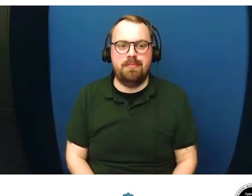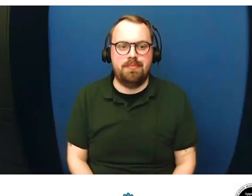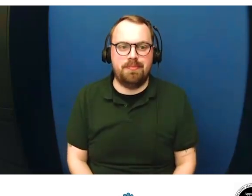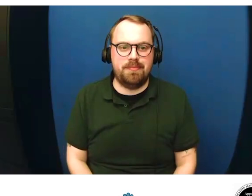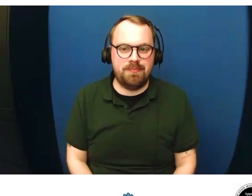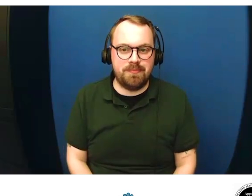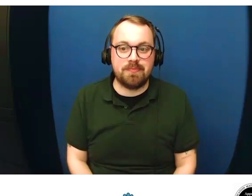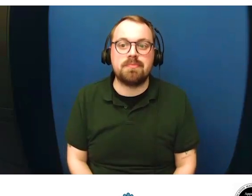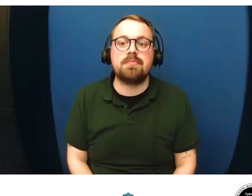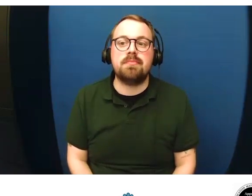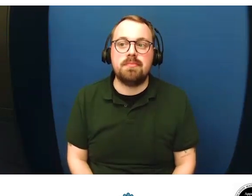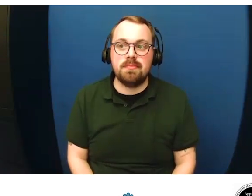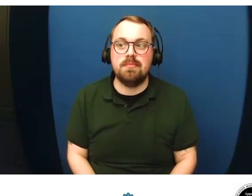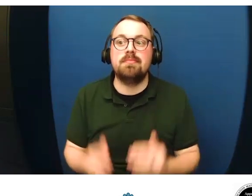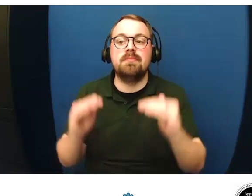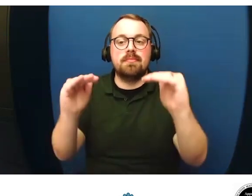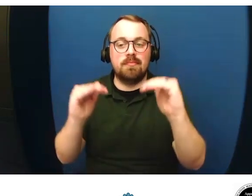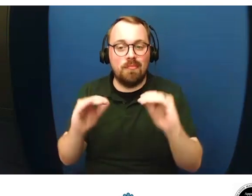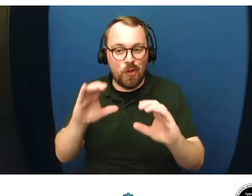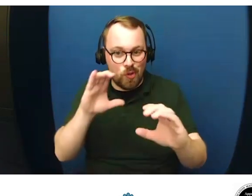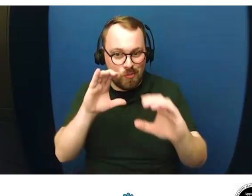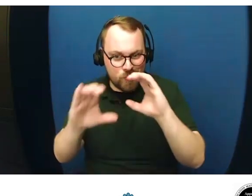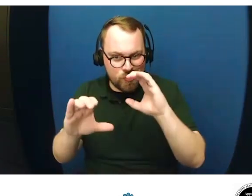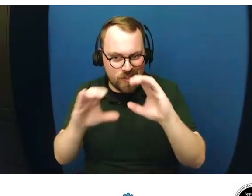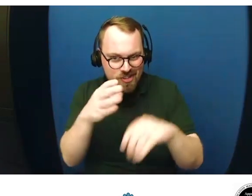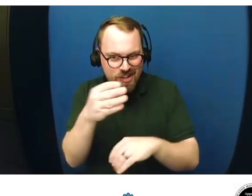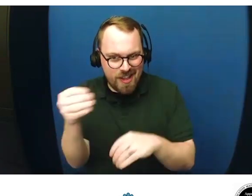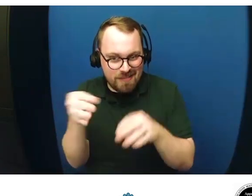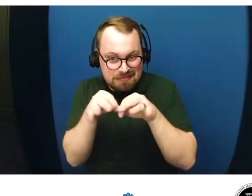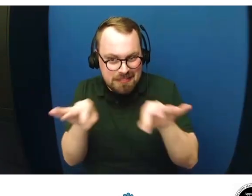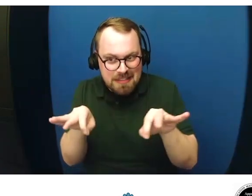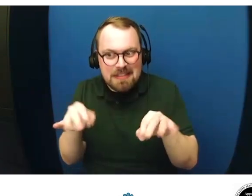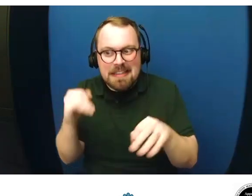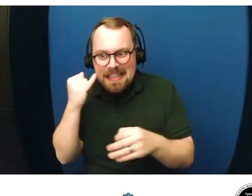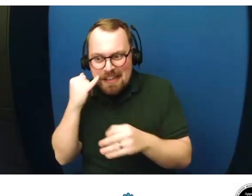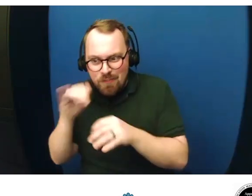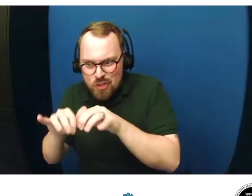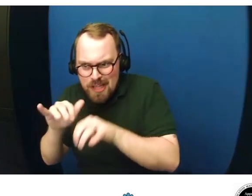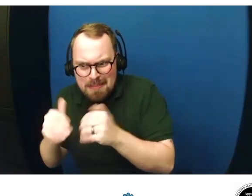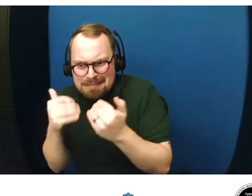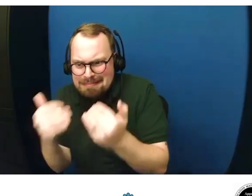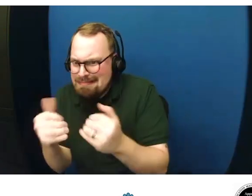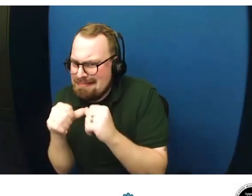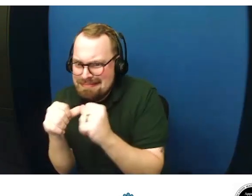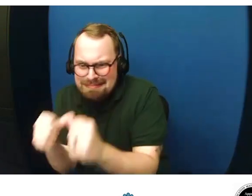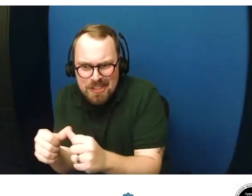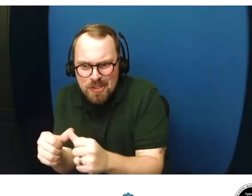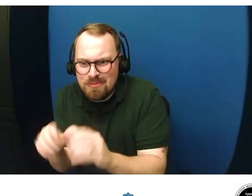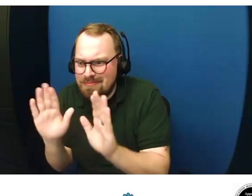Okay, we're gonna move on. Communication and Language. Feel free to–if you're typing–feel free to share it all the way through.